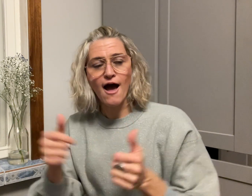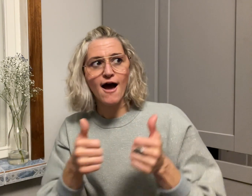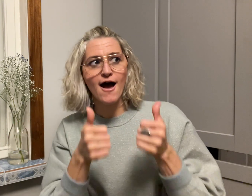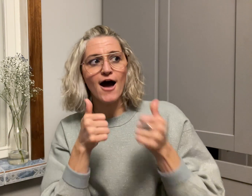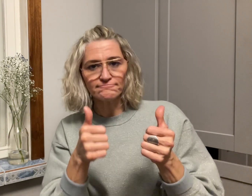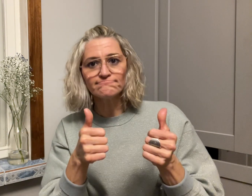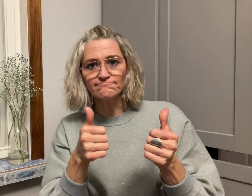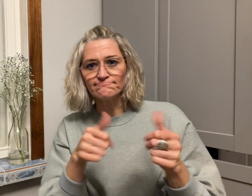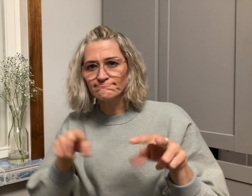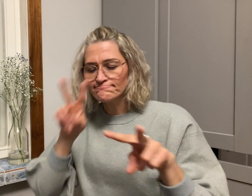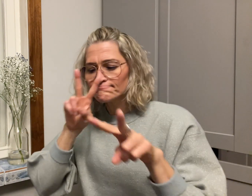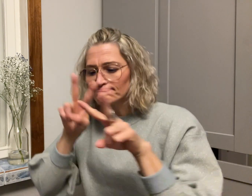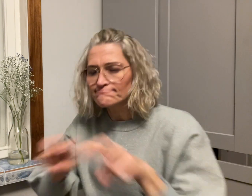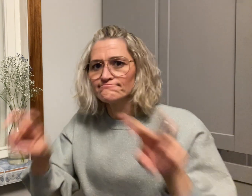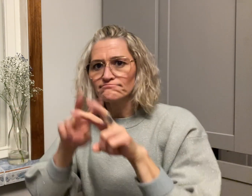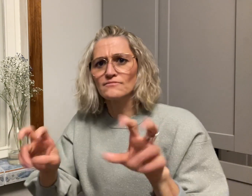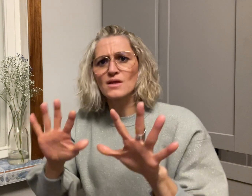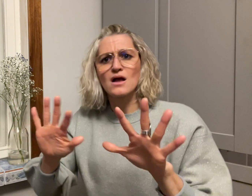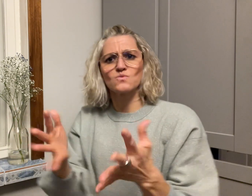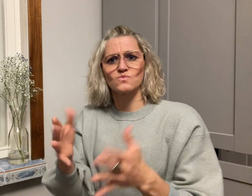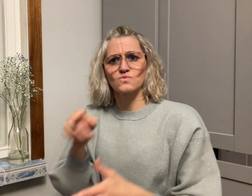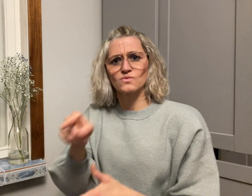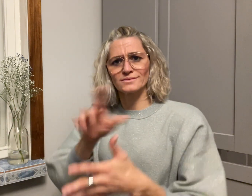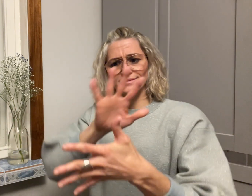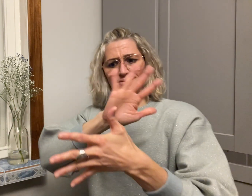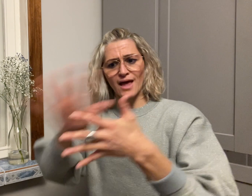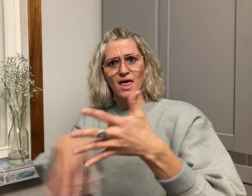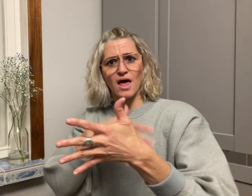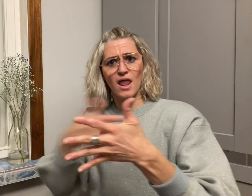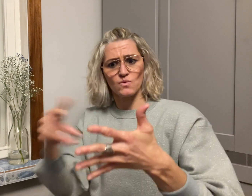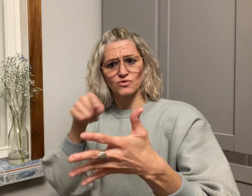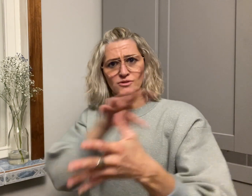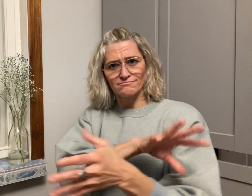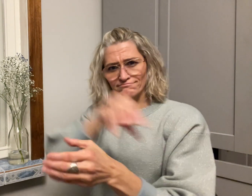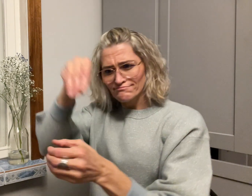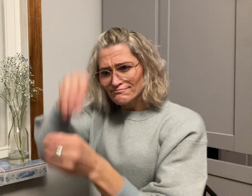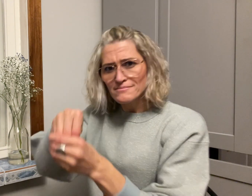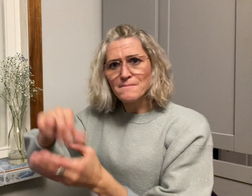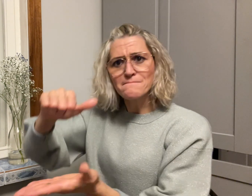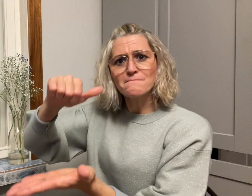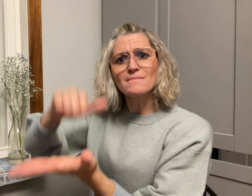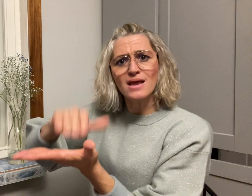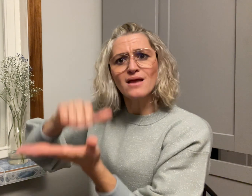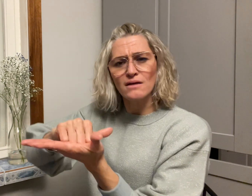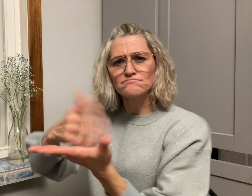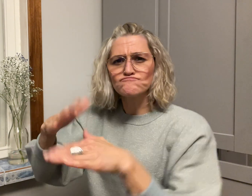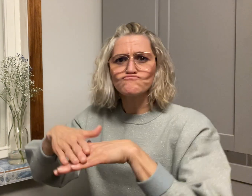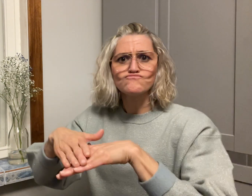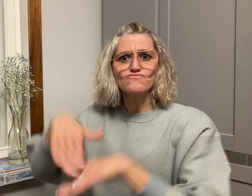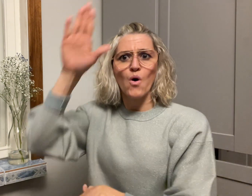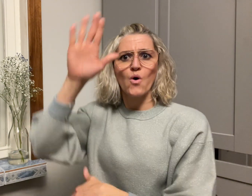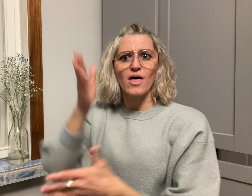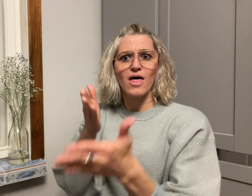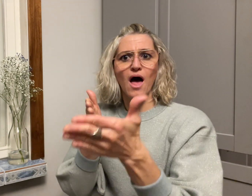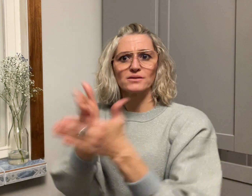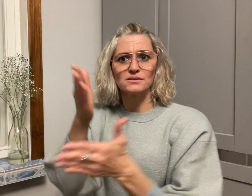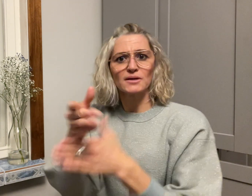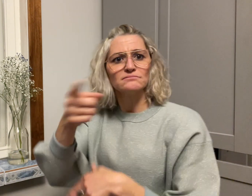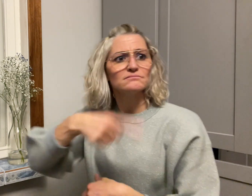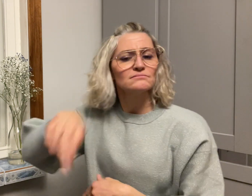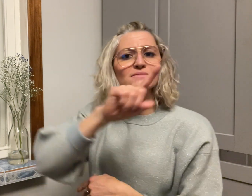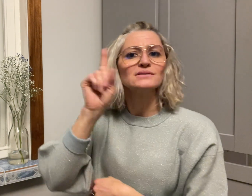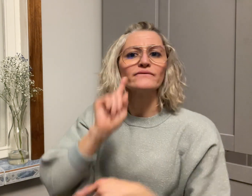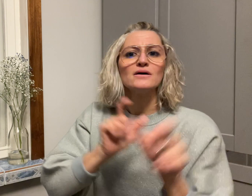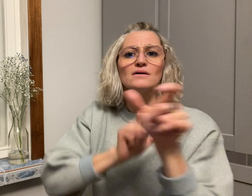Kara Technologies is able to make sign language in media